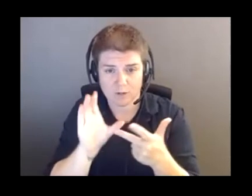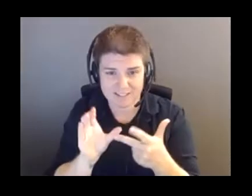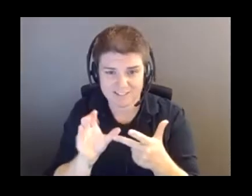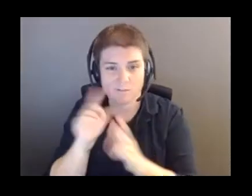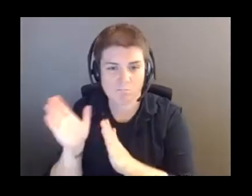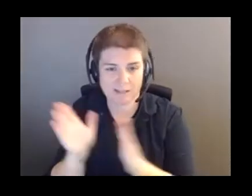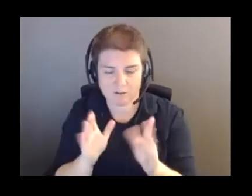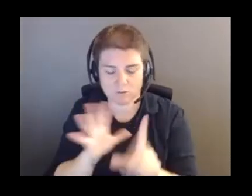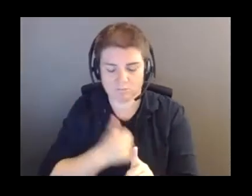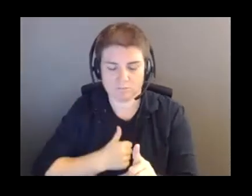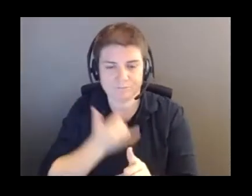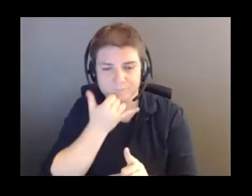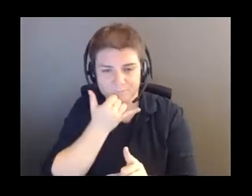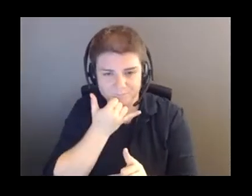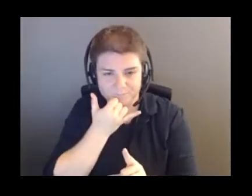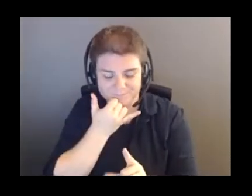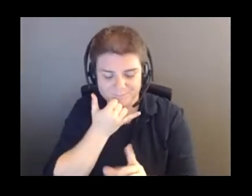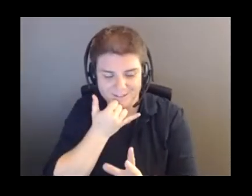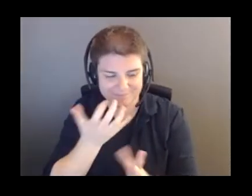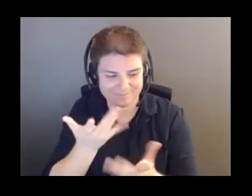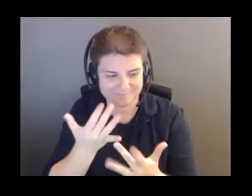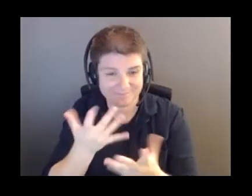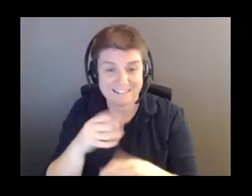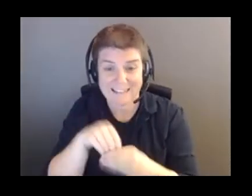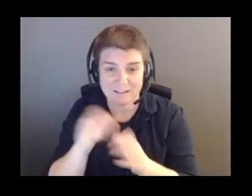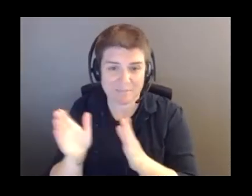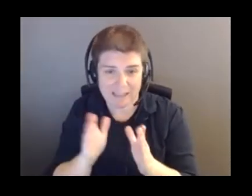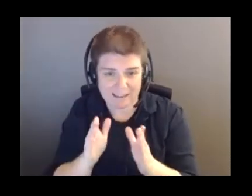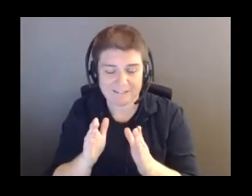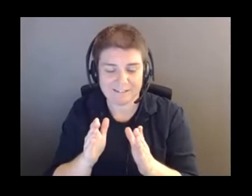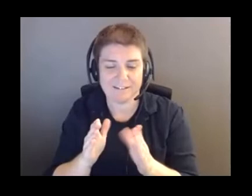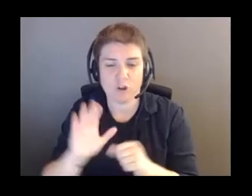are your project description,